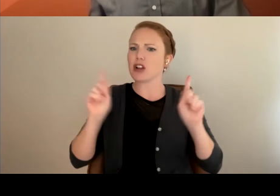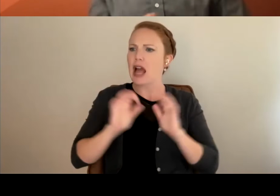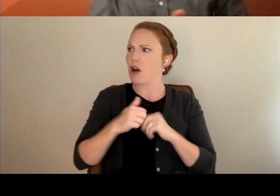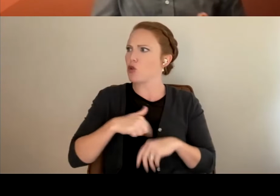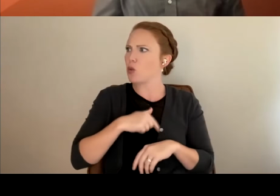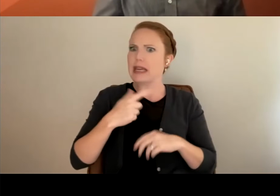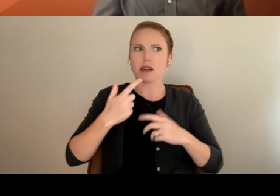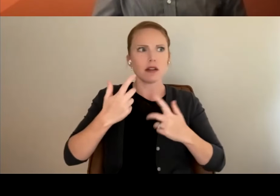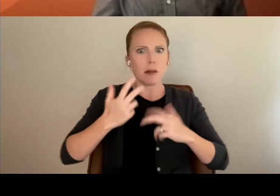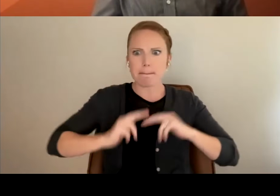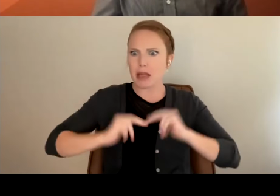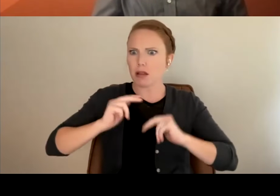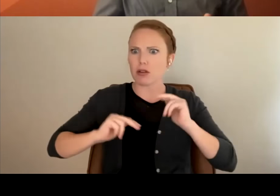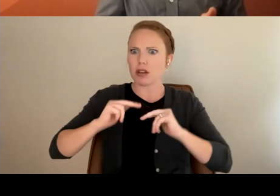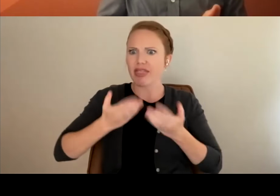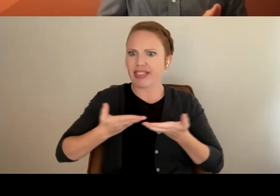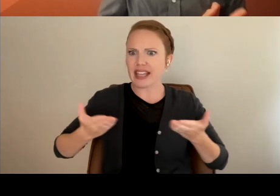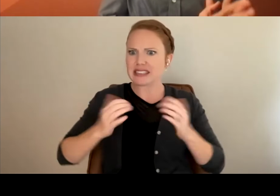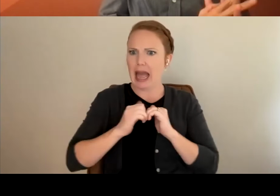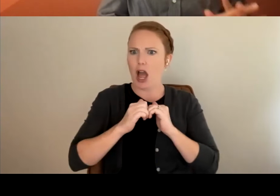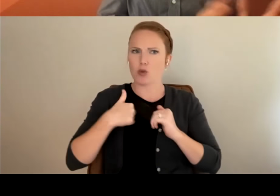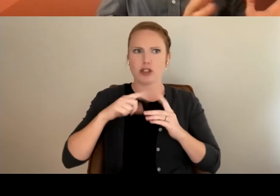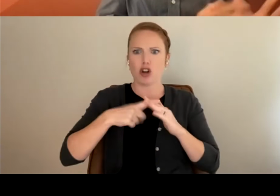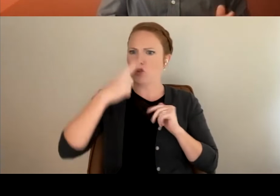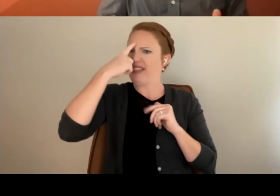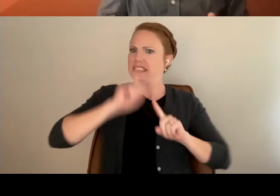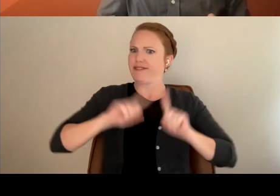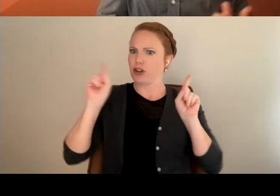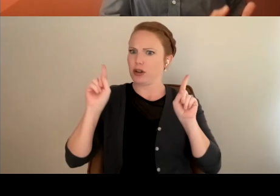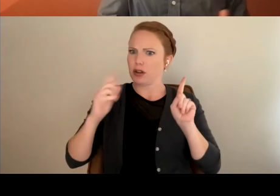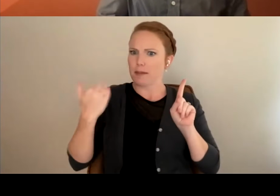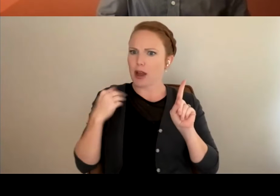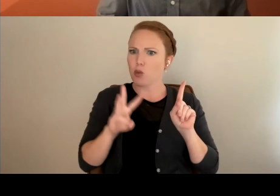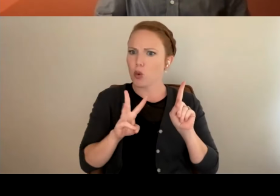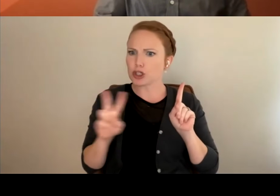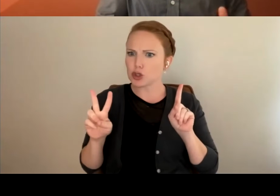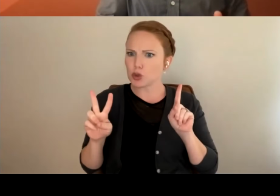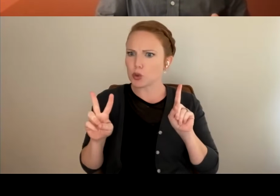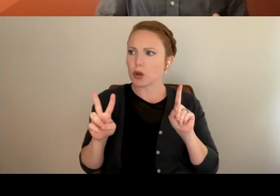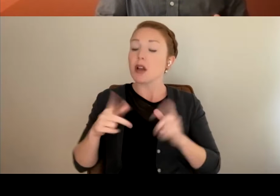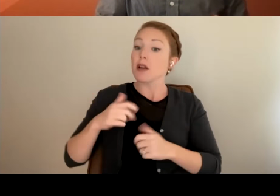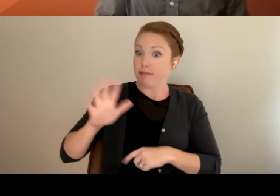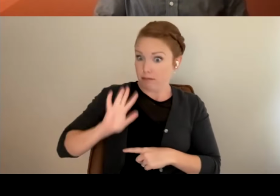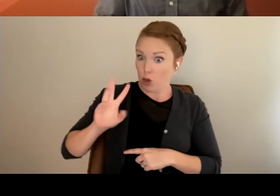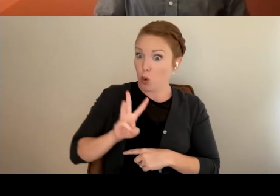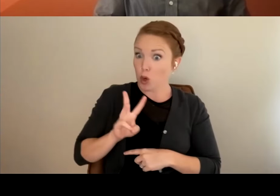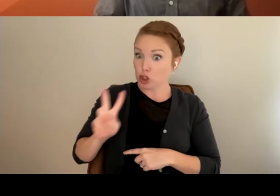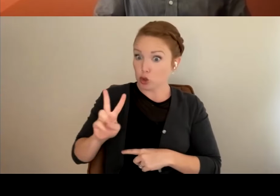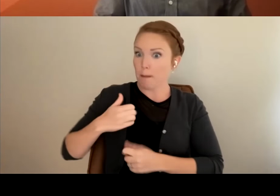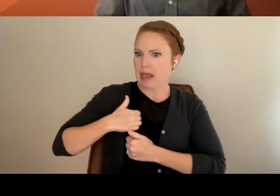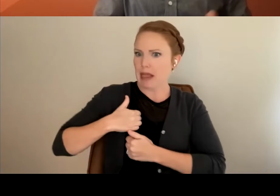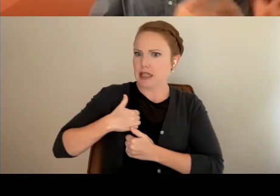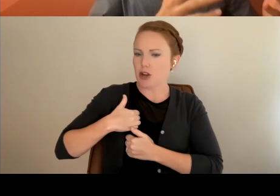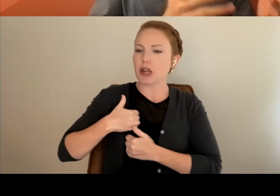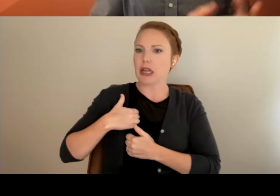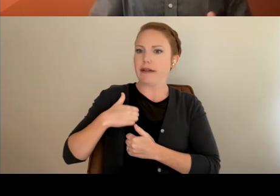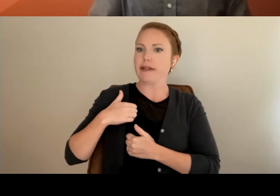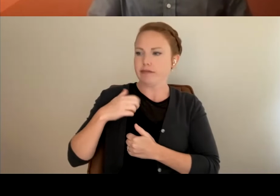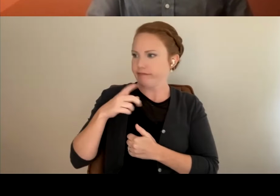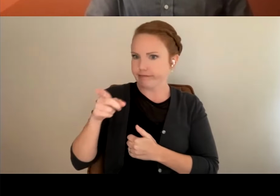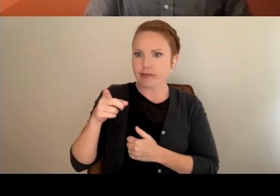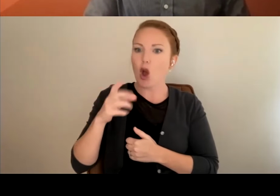things. You know during World War II military, the mentality is that you are a military subordinate,